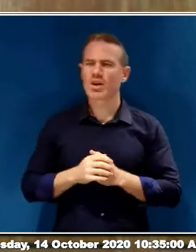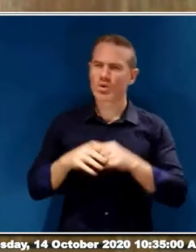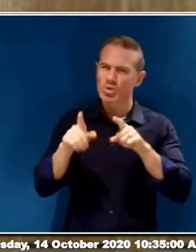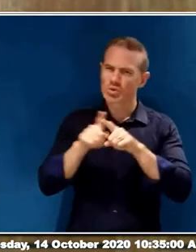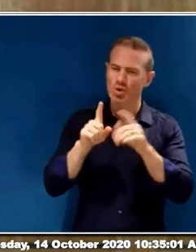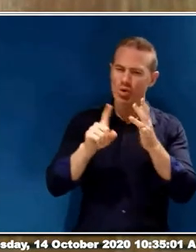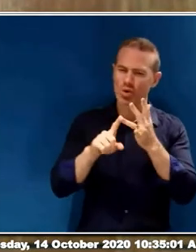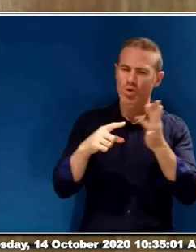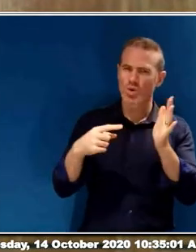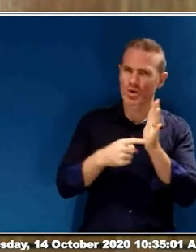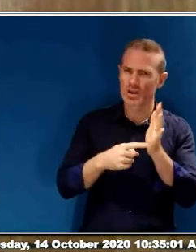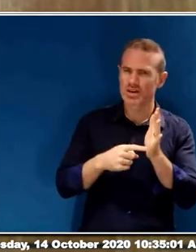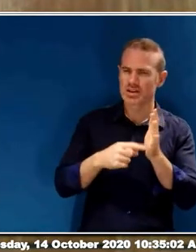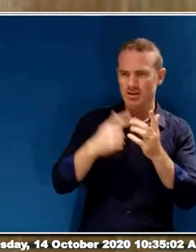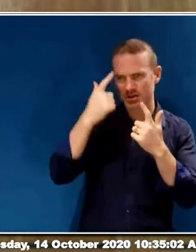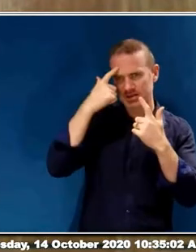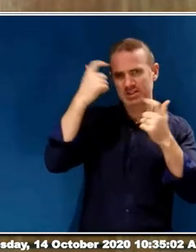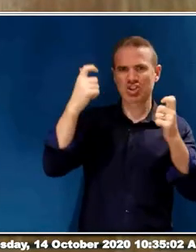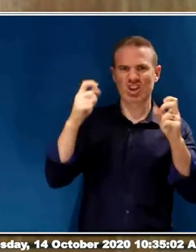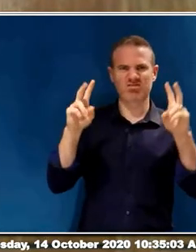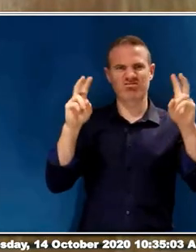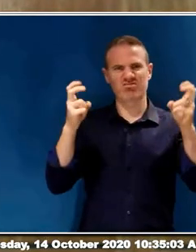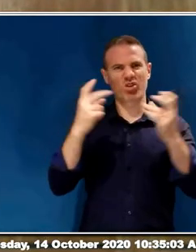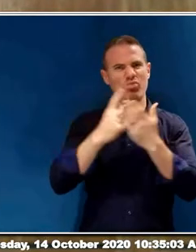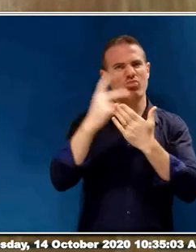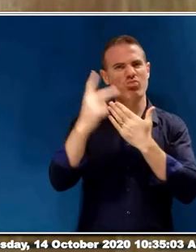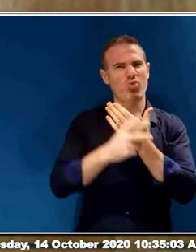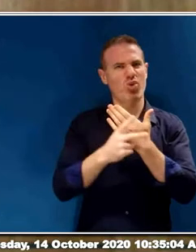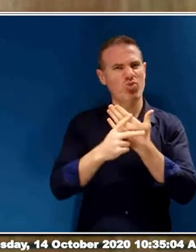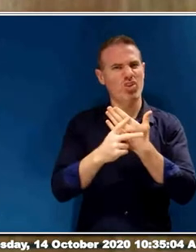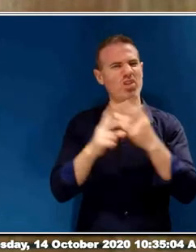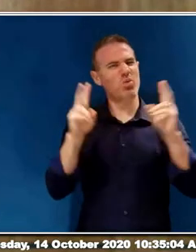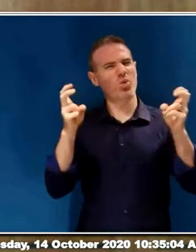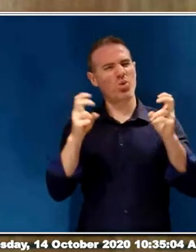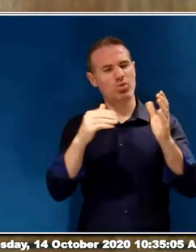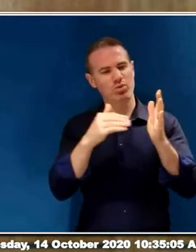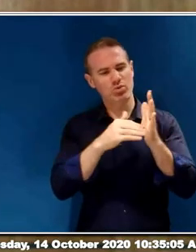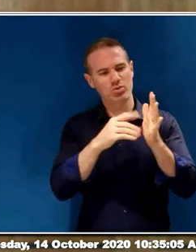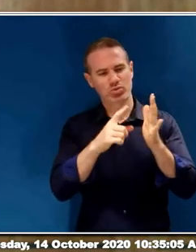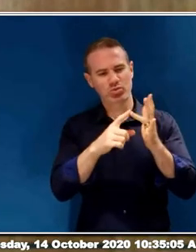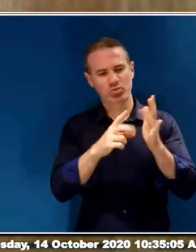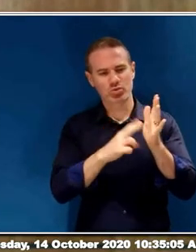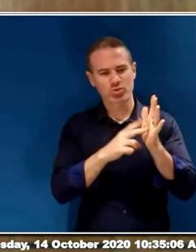be used to guide him in regulating his emotions? That's correct.